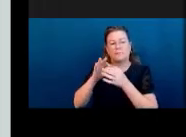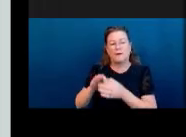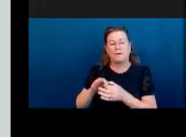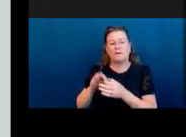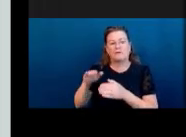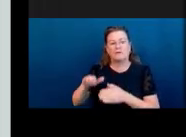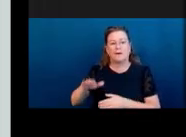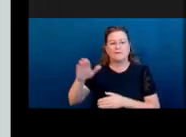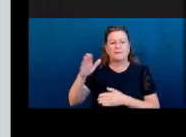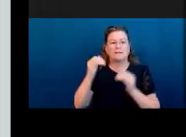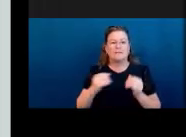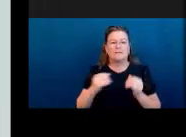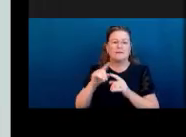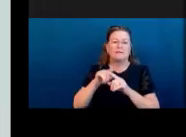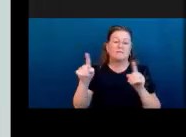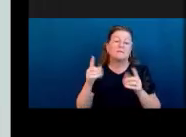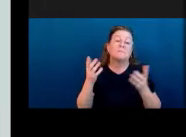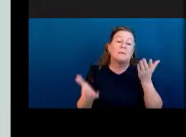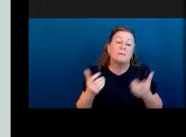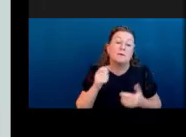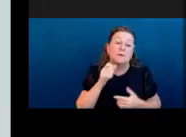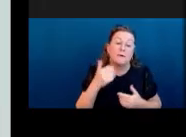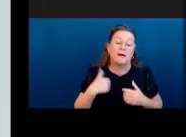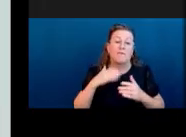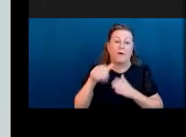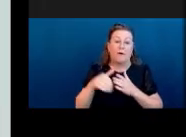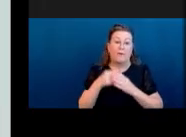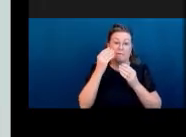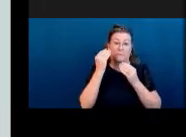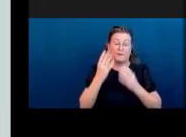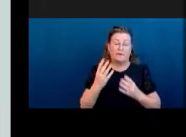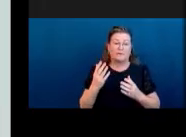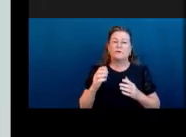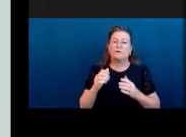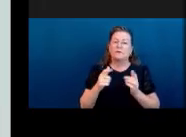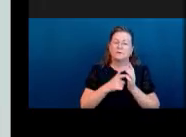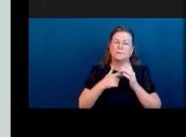You may not have all the information. Took me a long time to learn more about their sensory system, but what do I